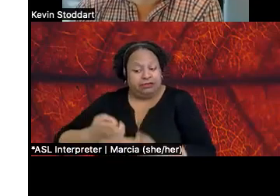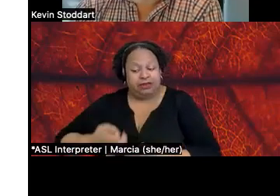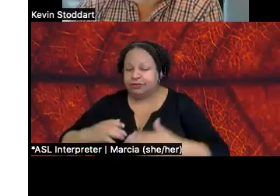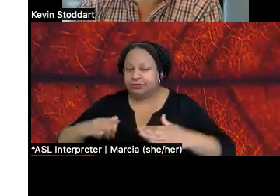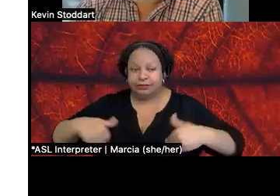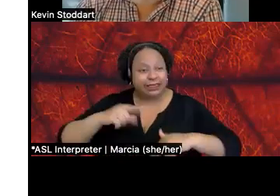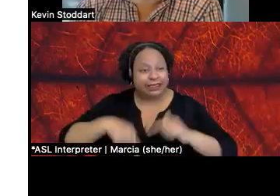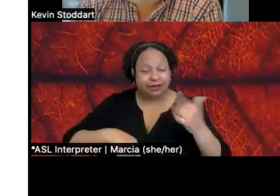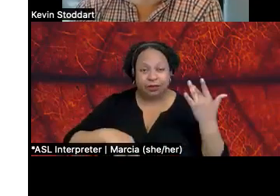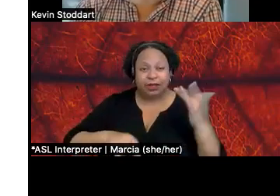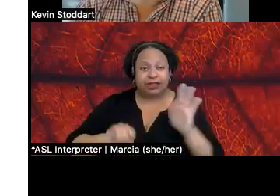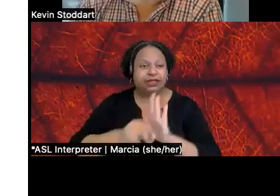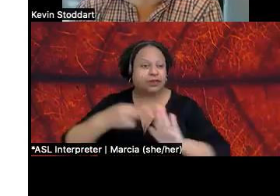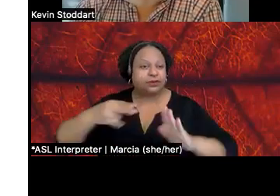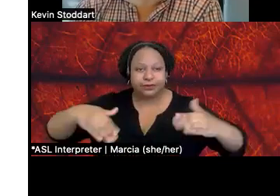So that's very, very important.